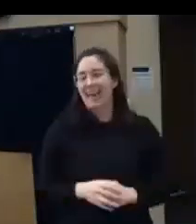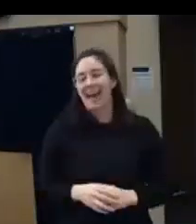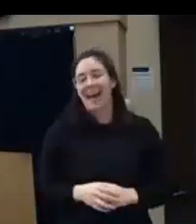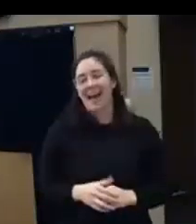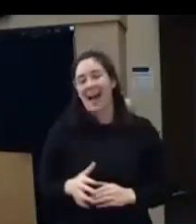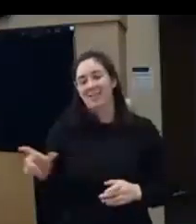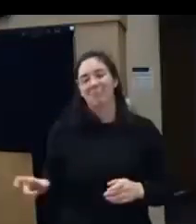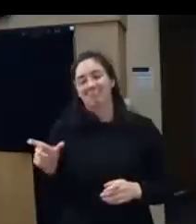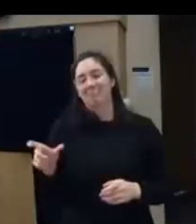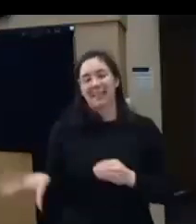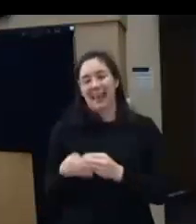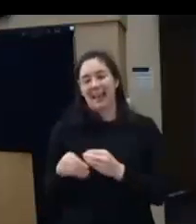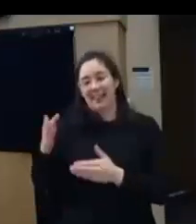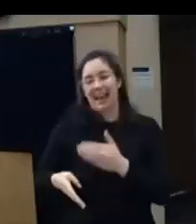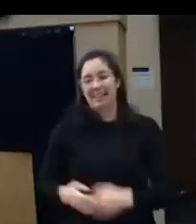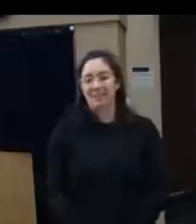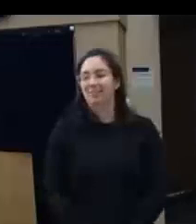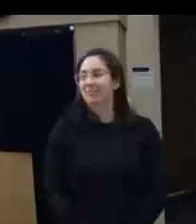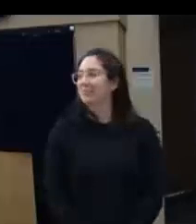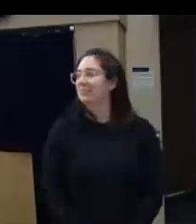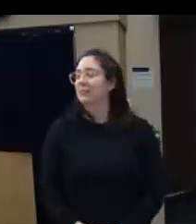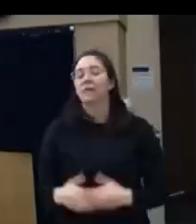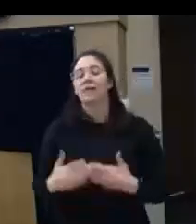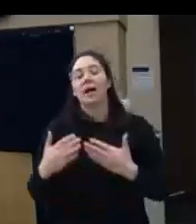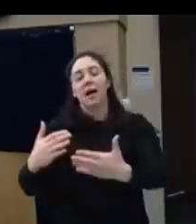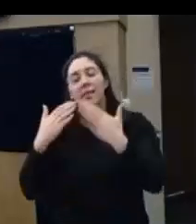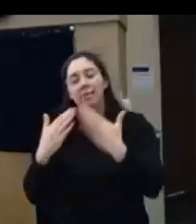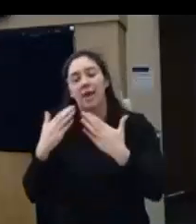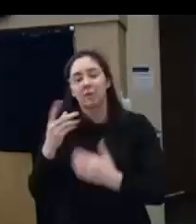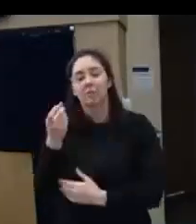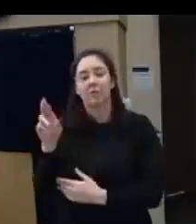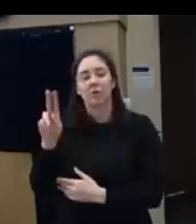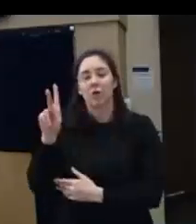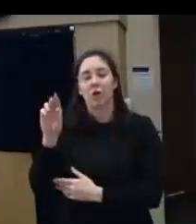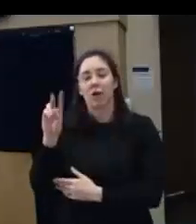the end well please welcome me in thanking Dr Kovac uh but before we give her another round